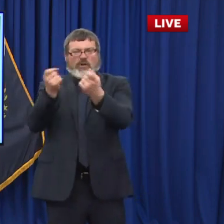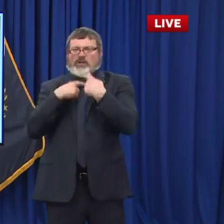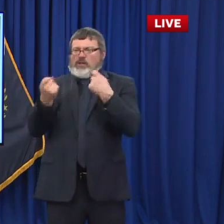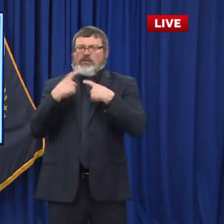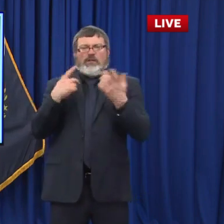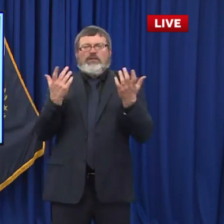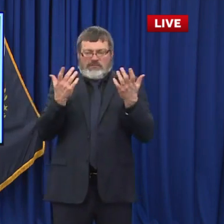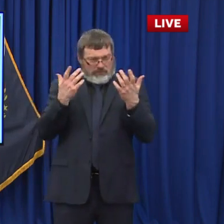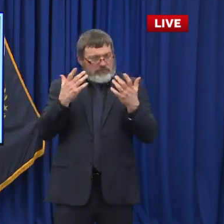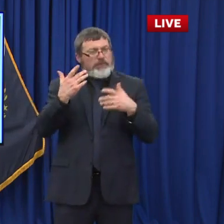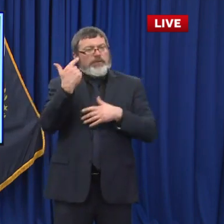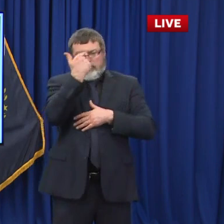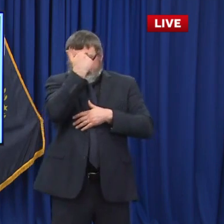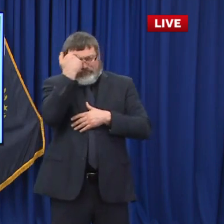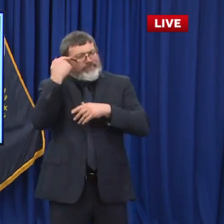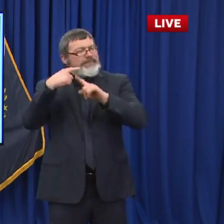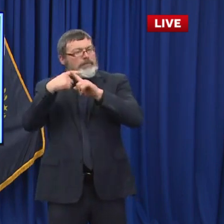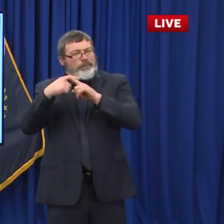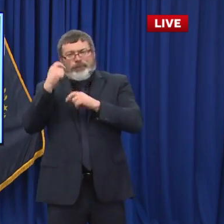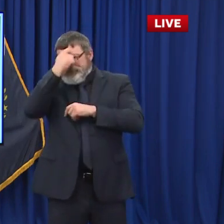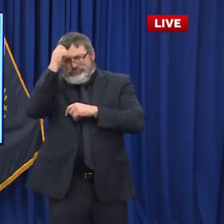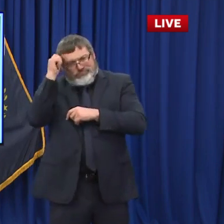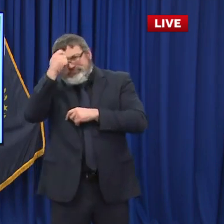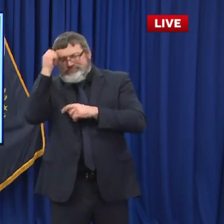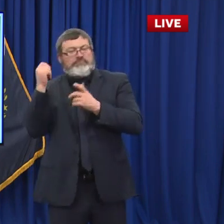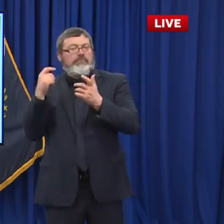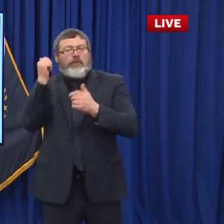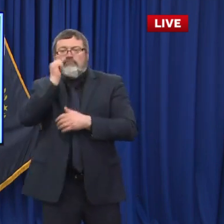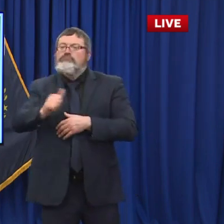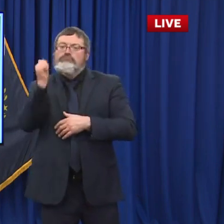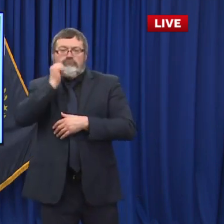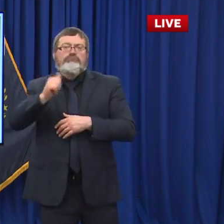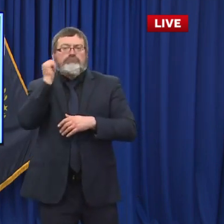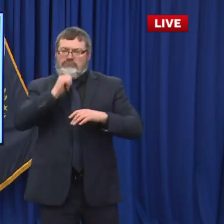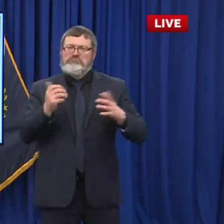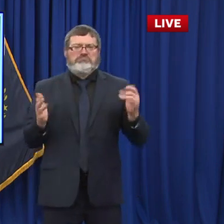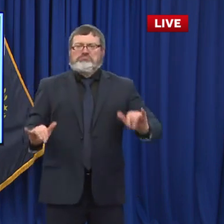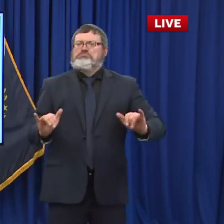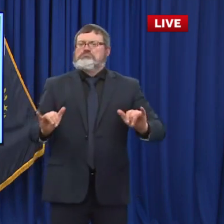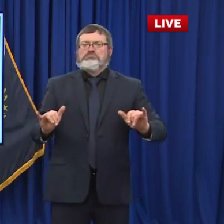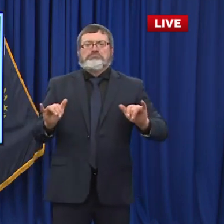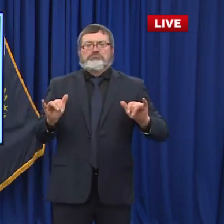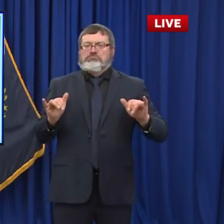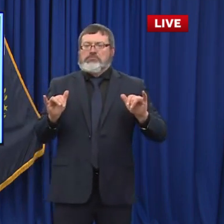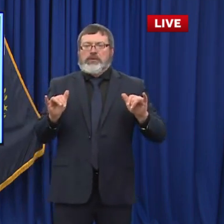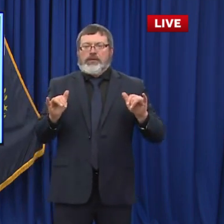EVERY DAY I AM ASKING MY DOCTOR QUESTIONS AND I PUTTING IT IN ON HER SCHOOL’S WEBSITE.